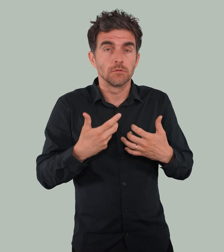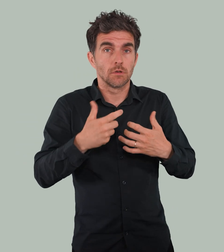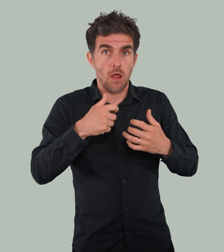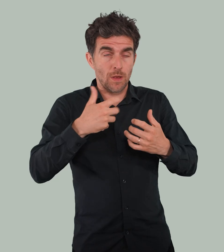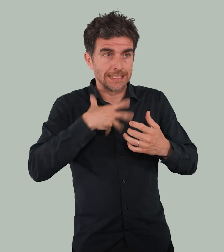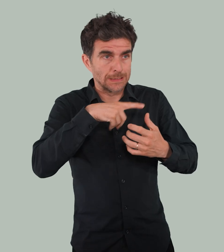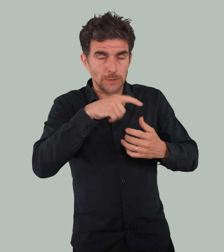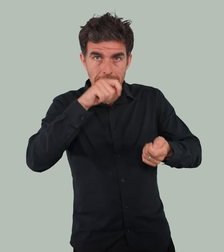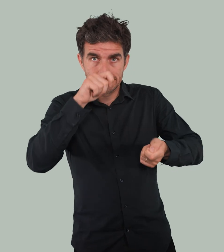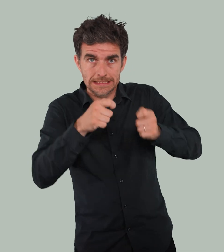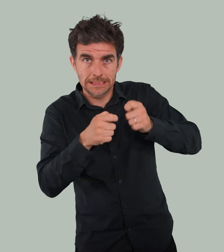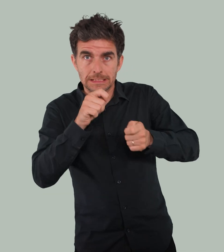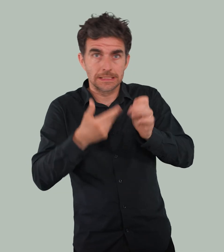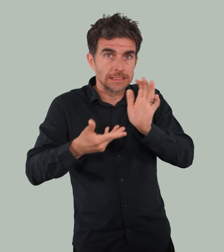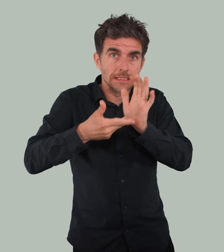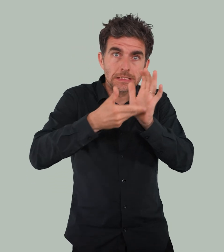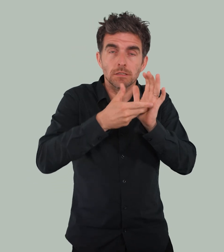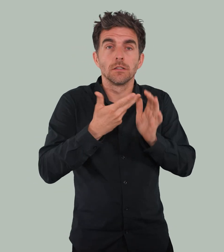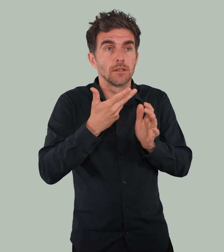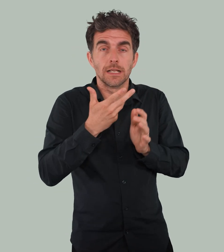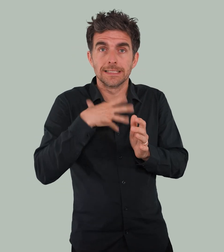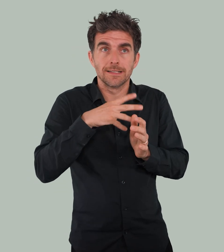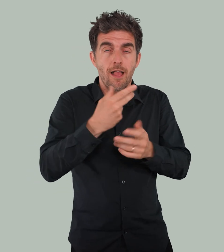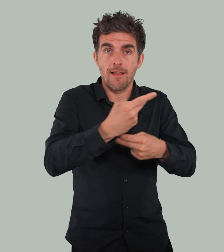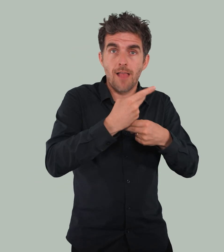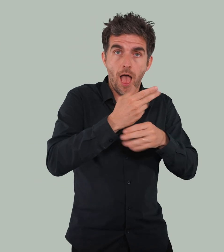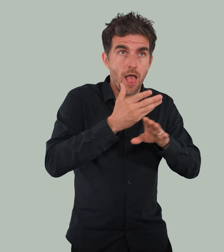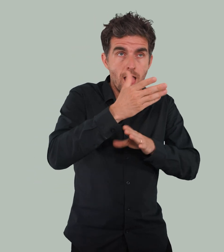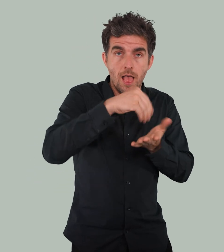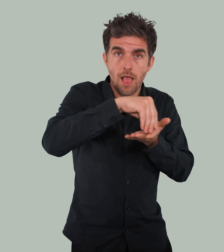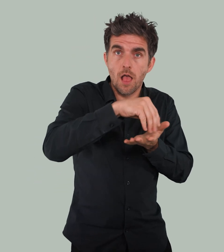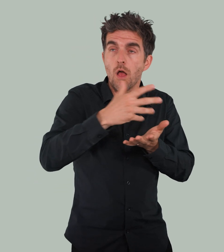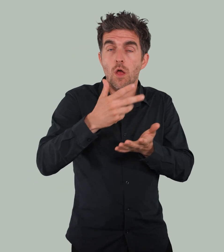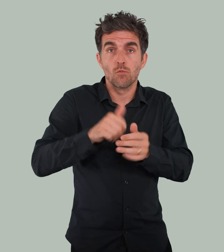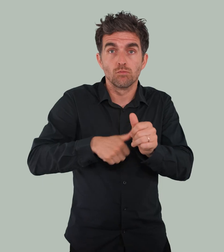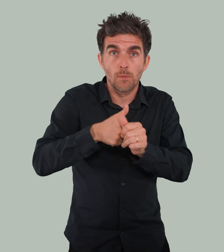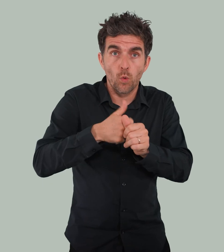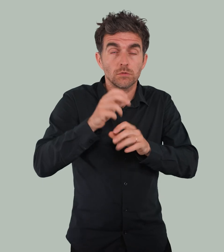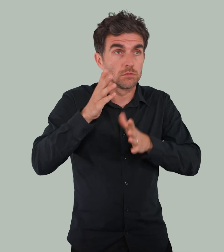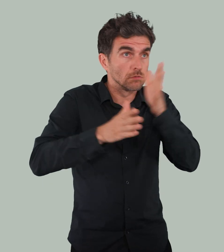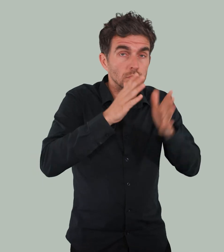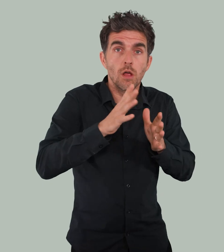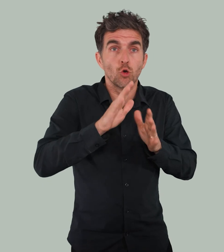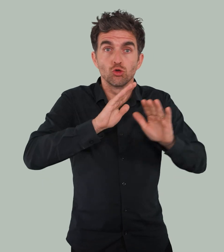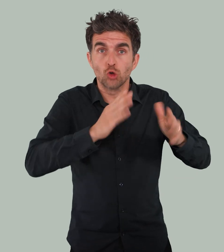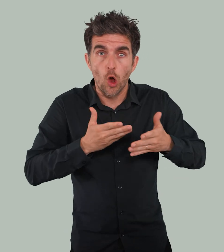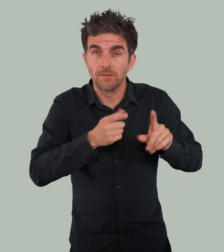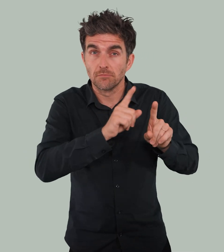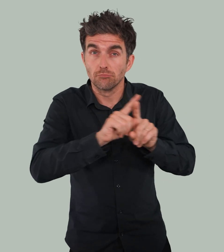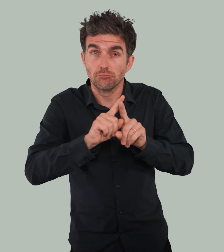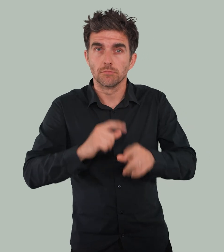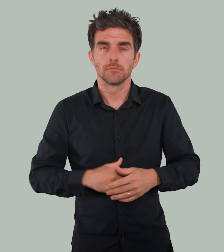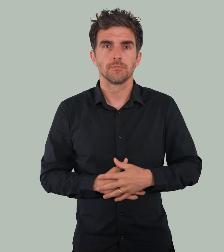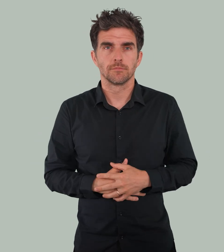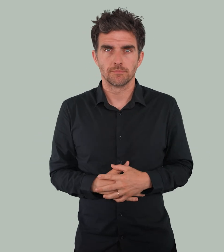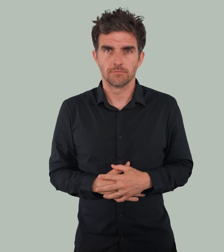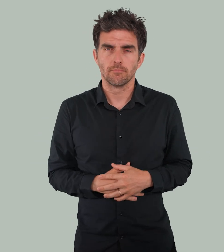and adaptations, and access to care, support, and services.